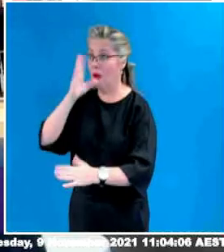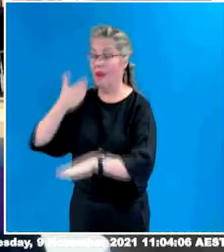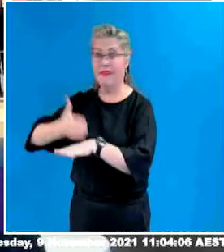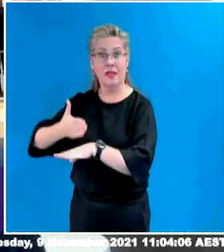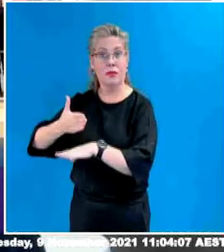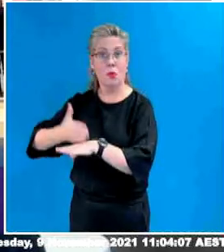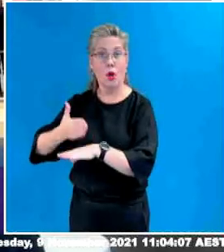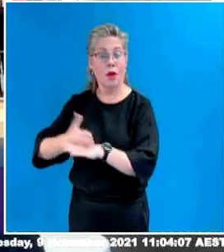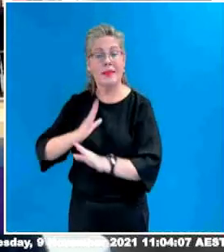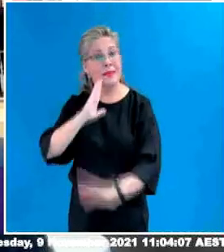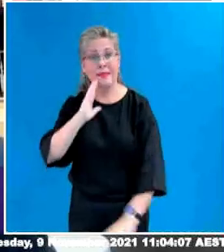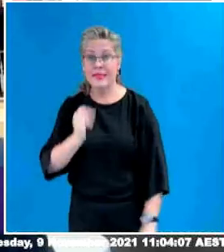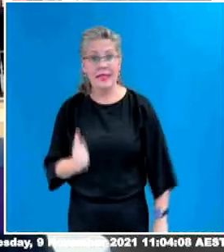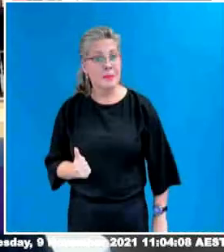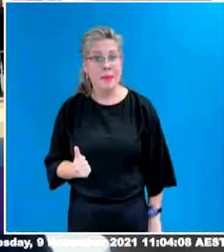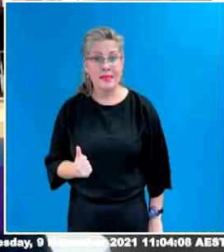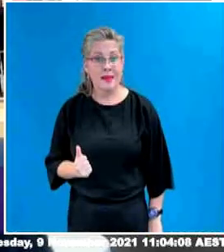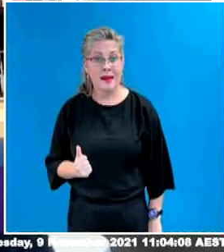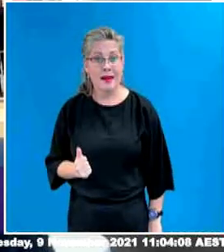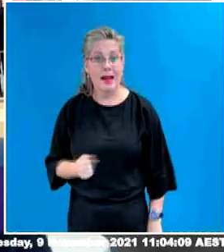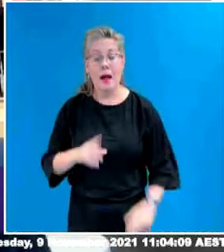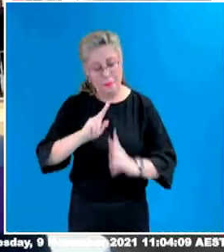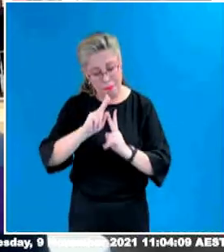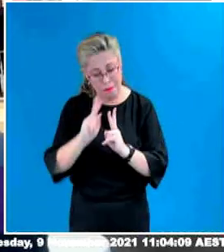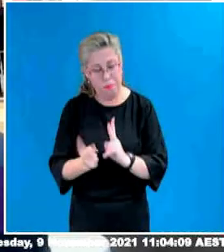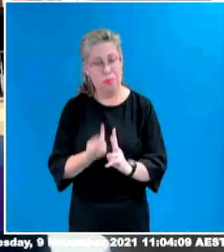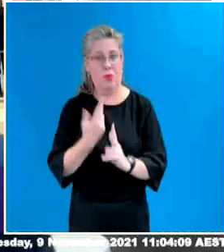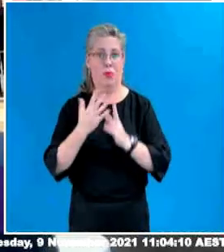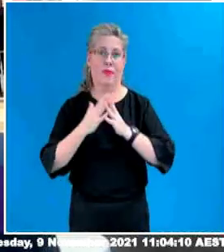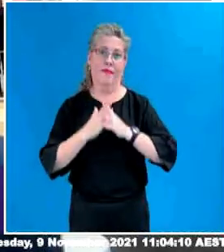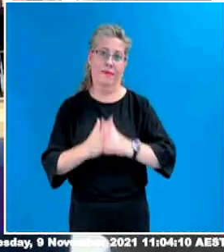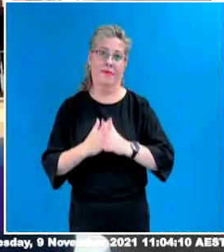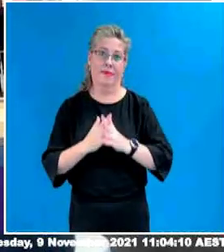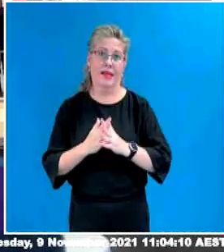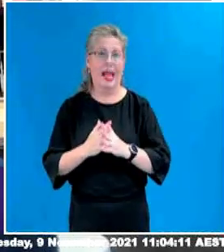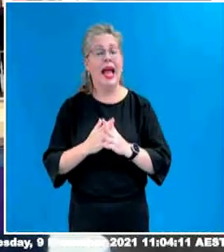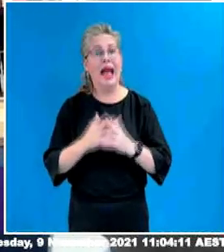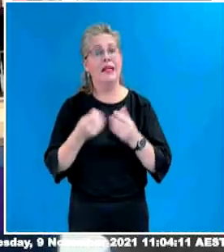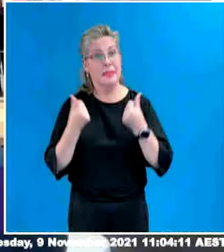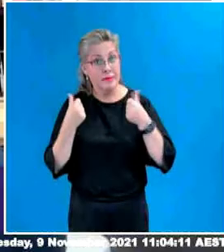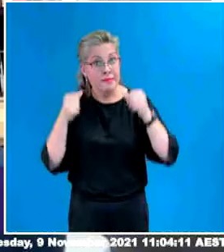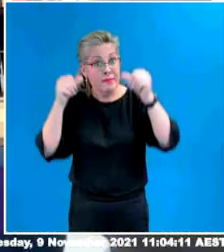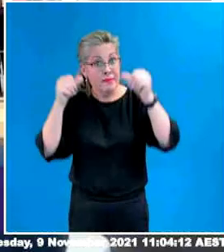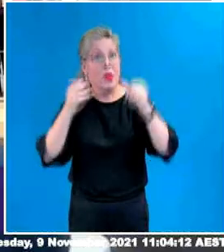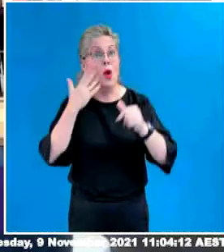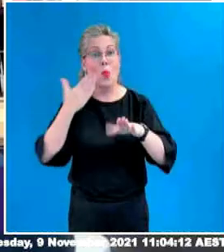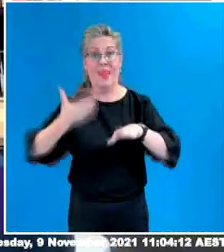human rights with business and you would see it now in this field is the authoritative statement.